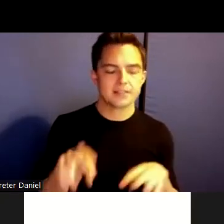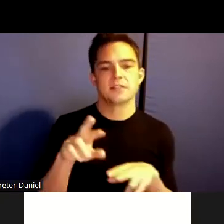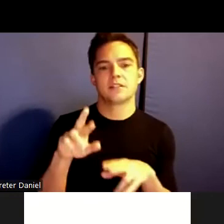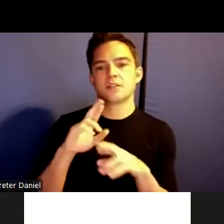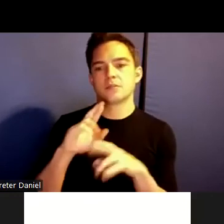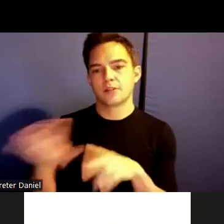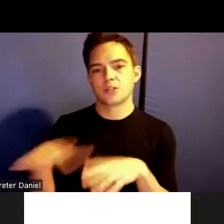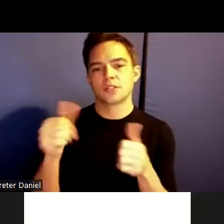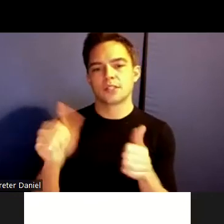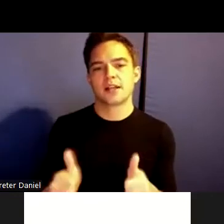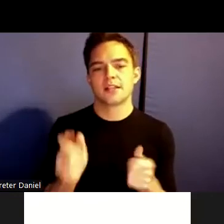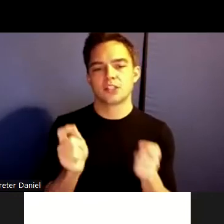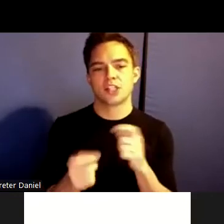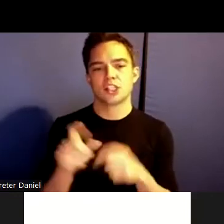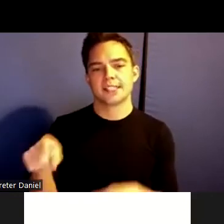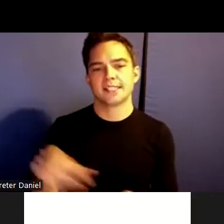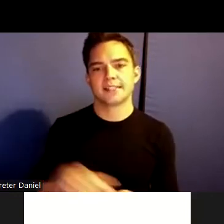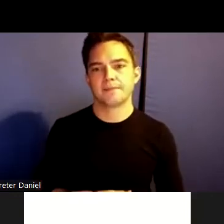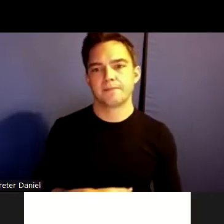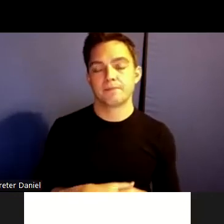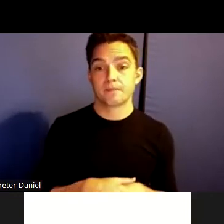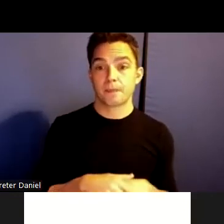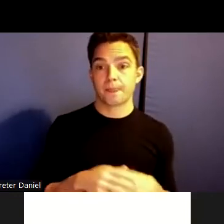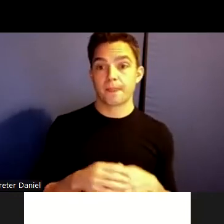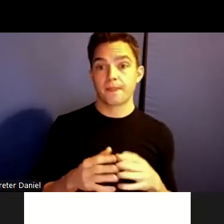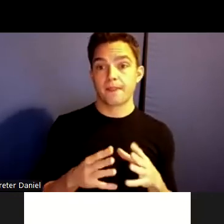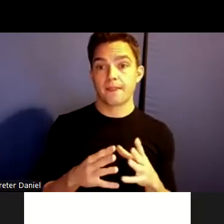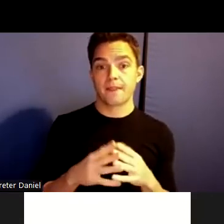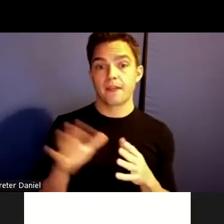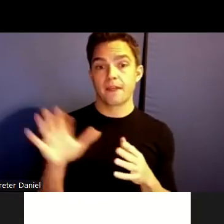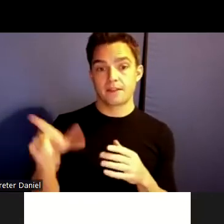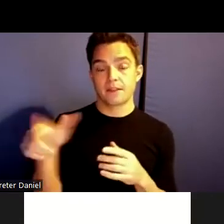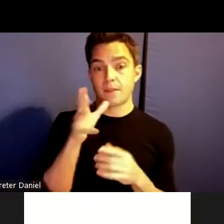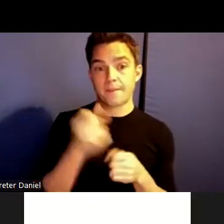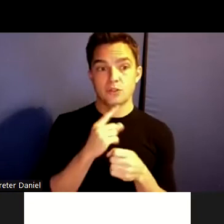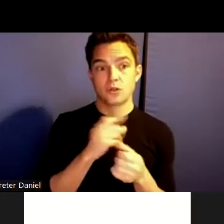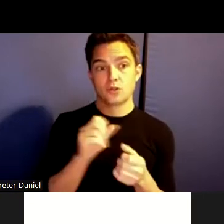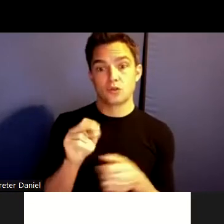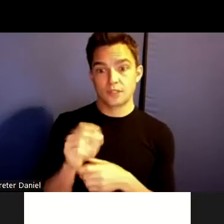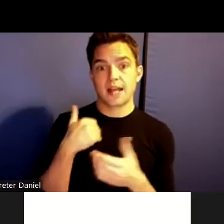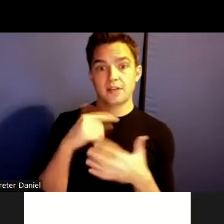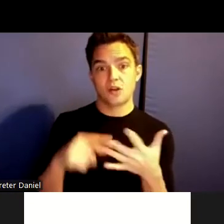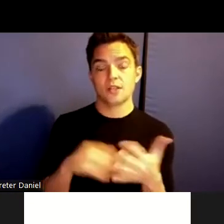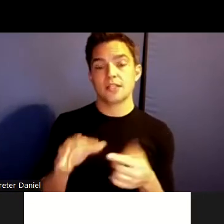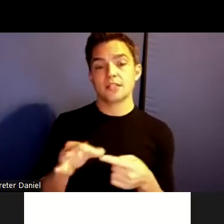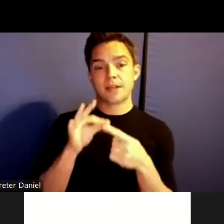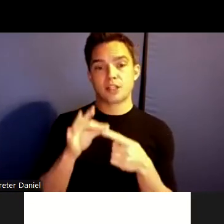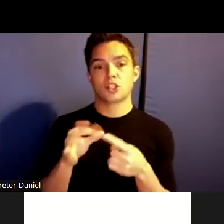changing needs. The mom made sure that Susan had all these special touches, she made her